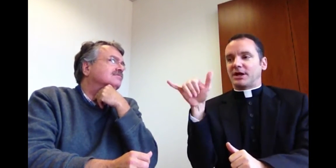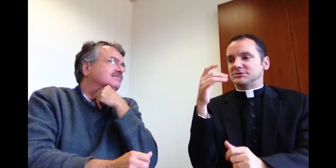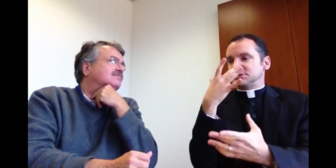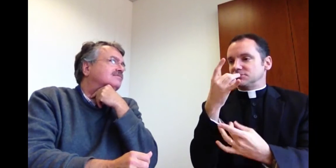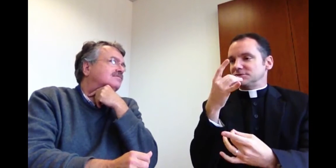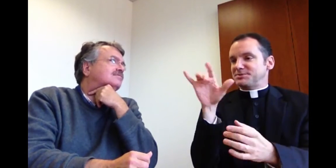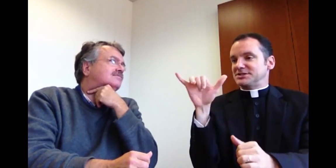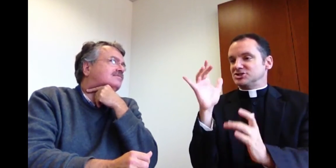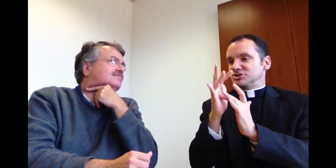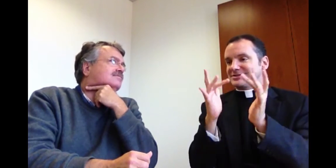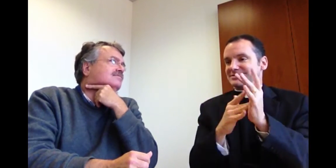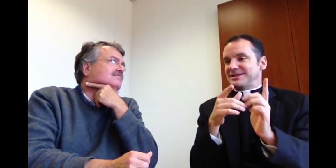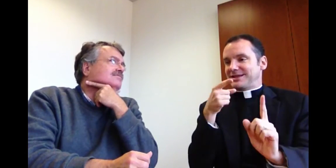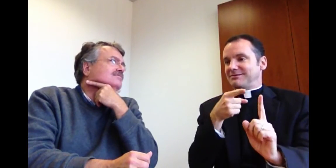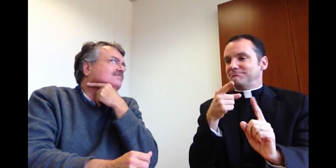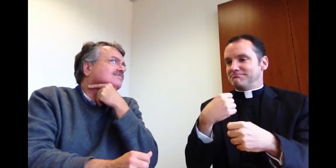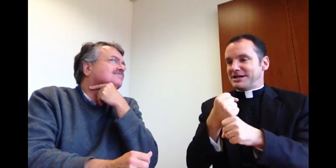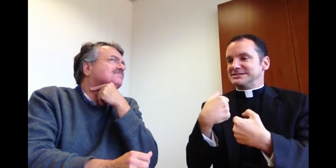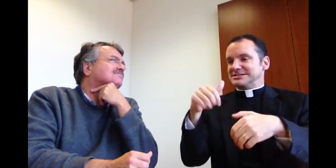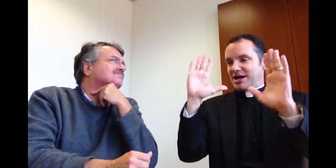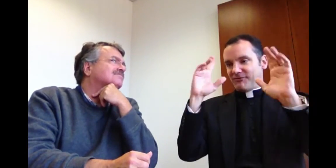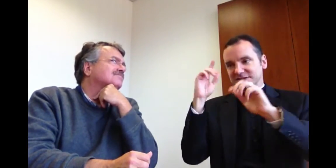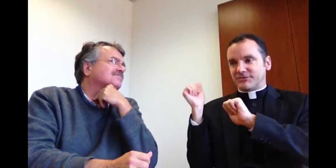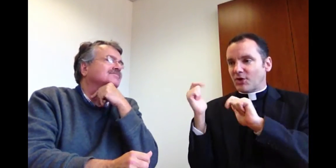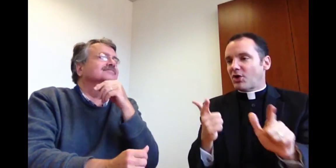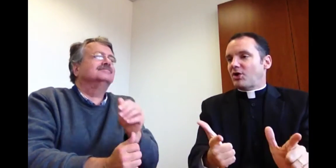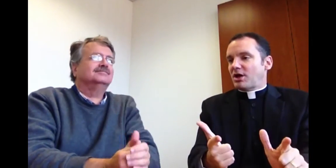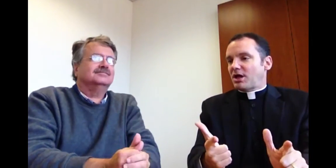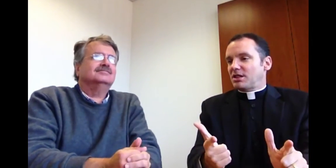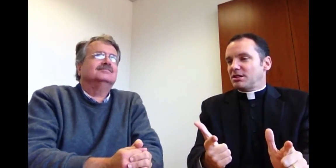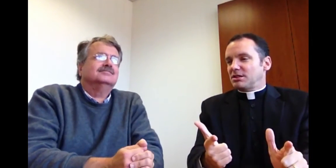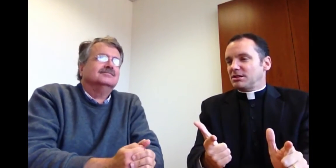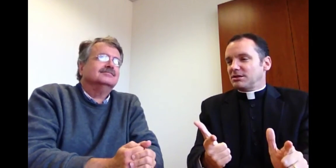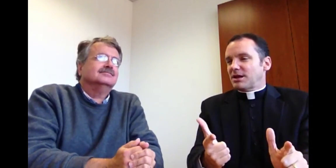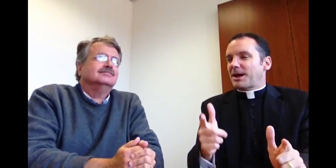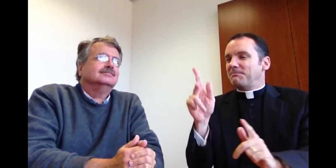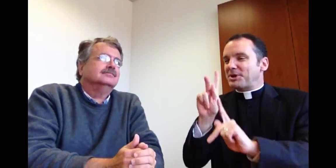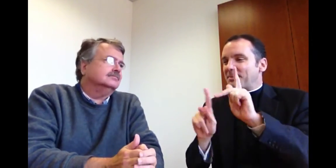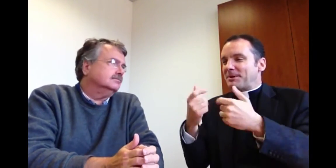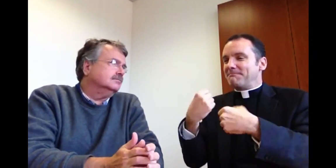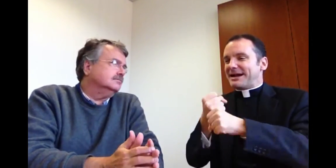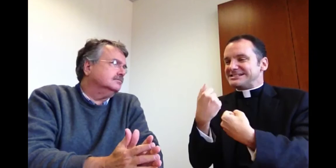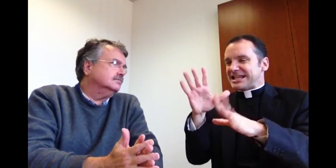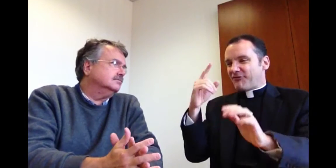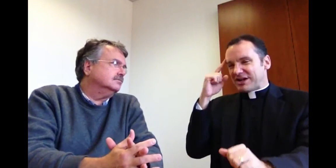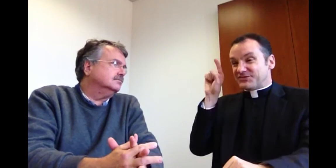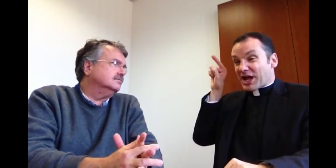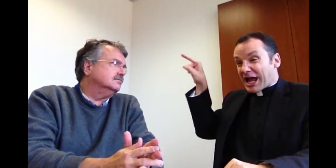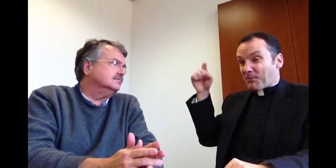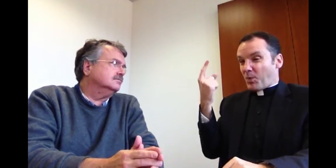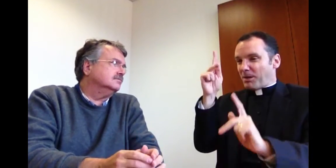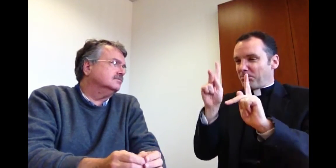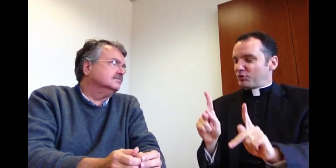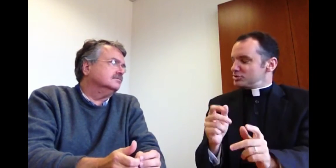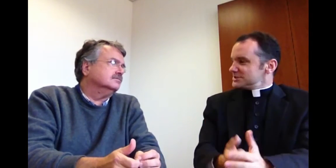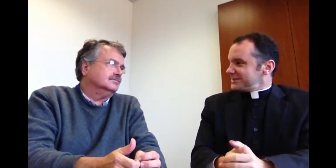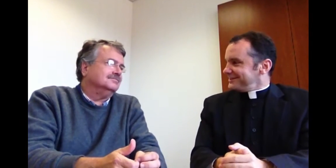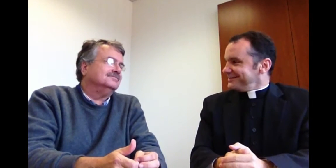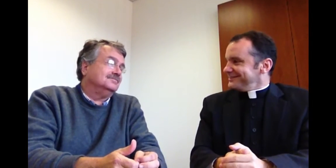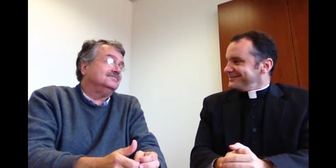That was interesting because Jesus, as we know, made a sacrifice for ALL while ALL people made a sacrifice for Mark, only ONE person!